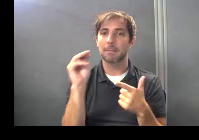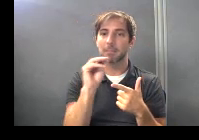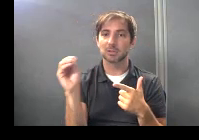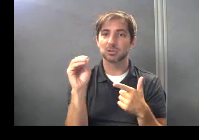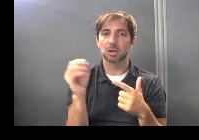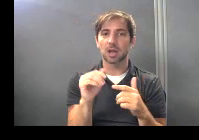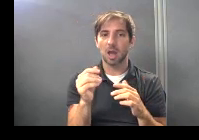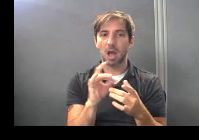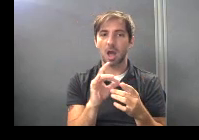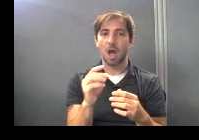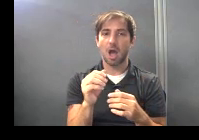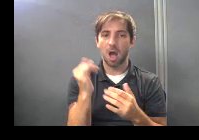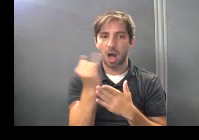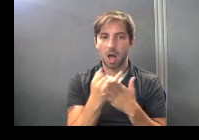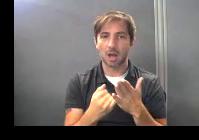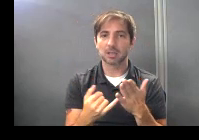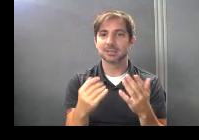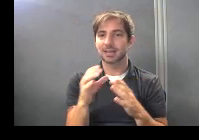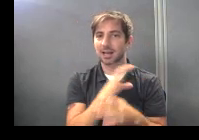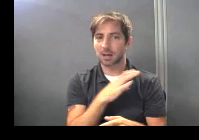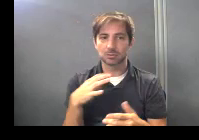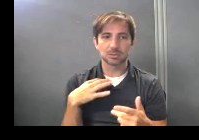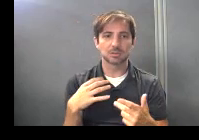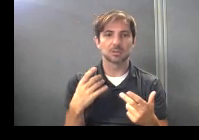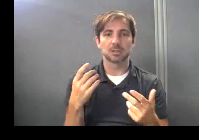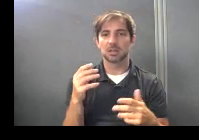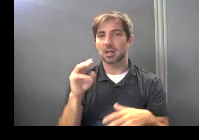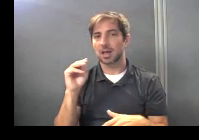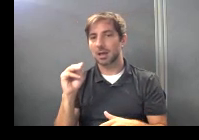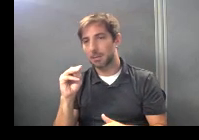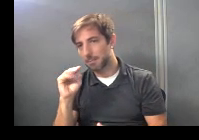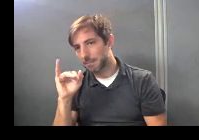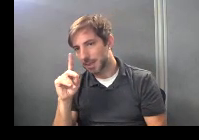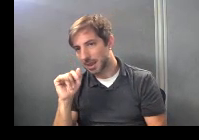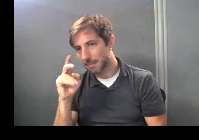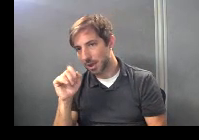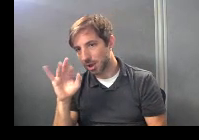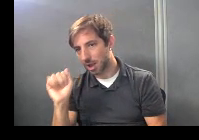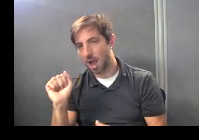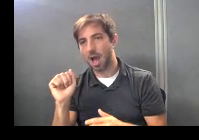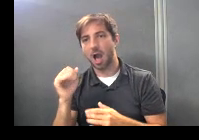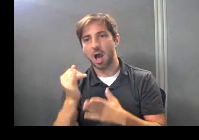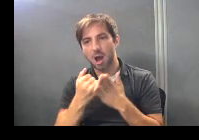COUNCIL ARE GREAT RESOURCES. AS I SAID, THE MID AMERICA ART ALLIANCE REGIONAL